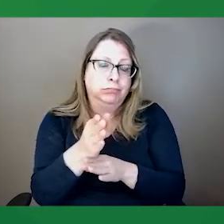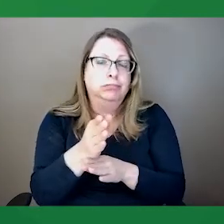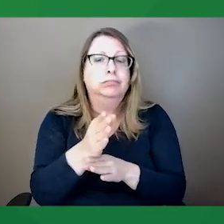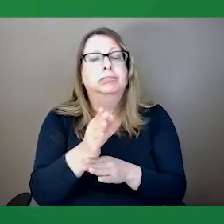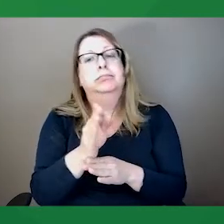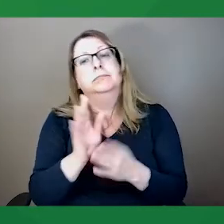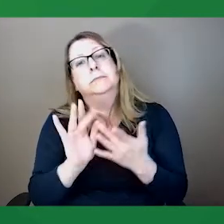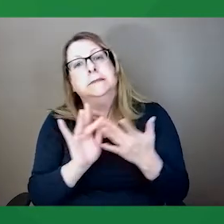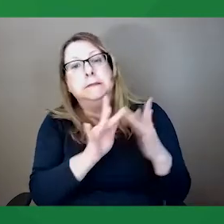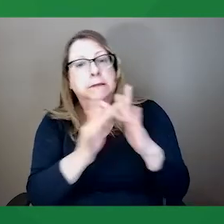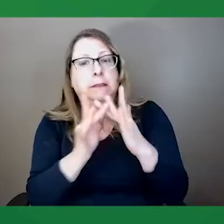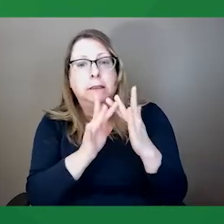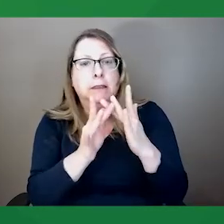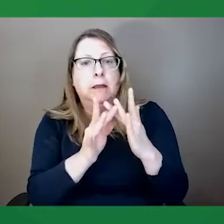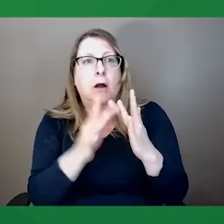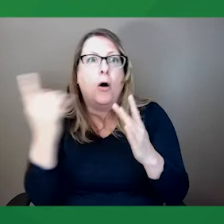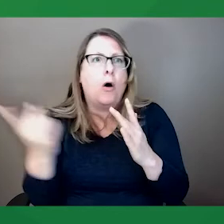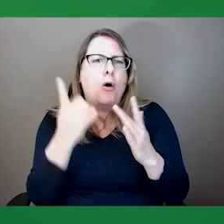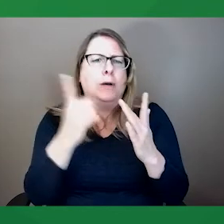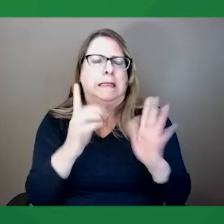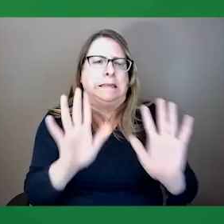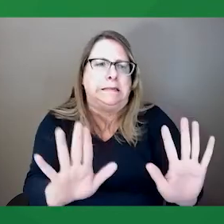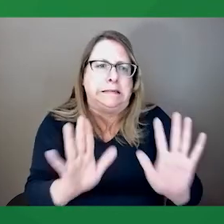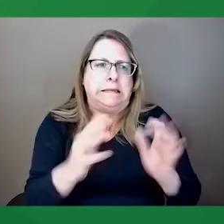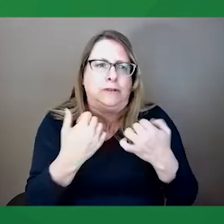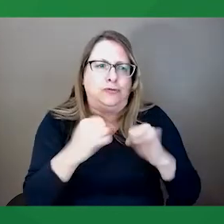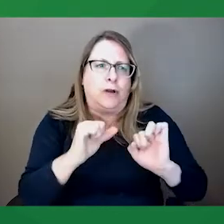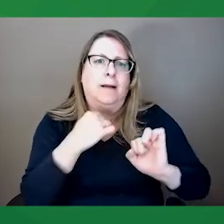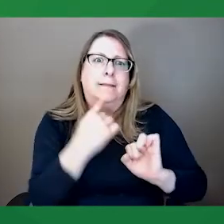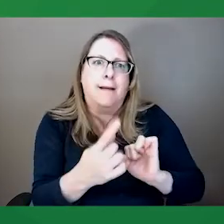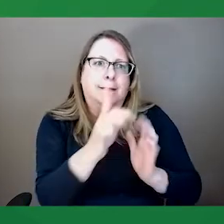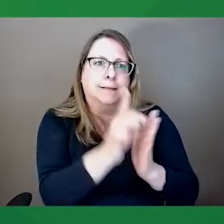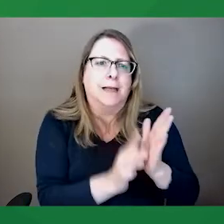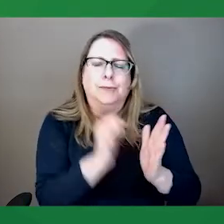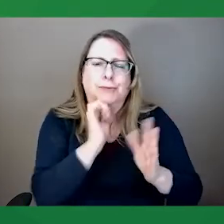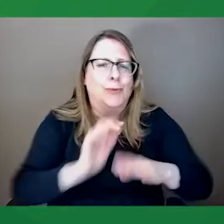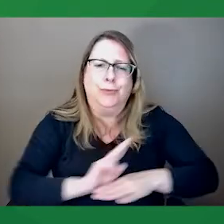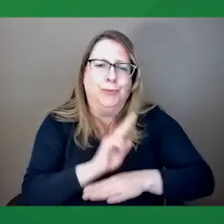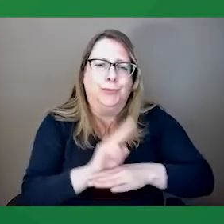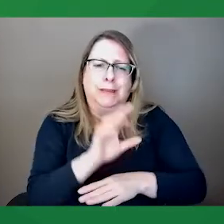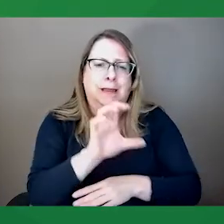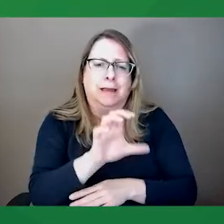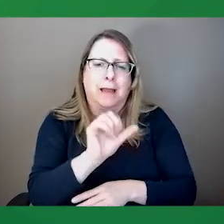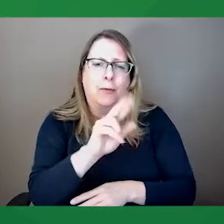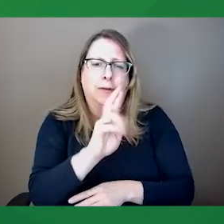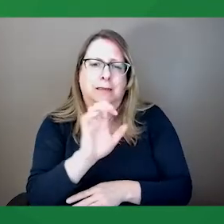tried to always pitch to your peers, designers, clients to not use carousels,